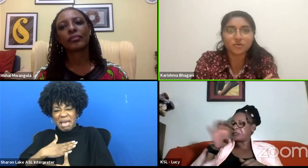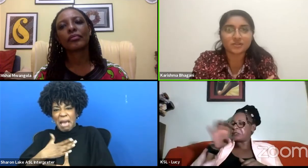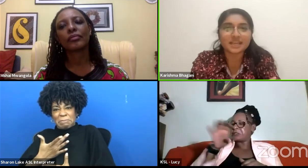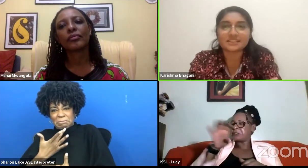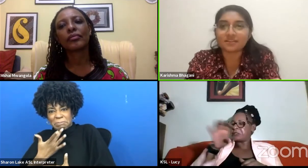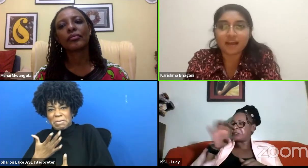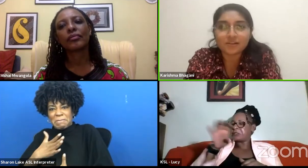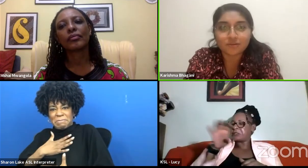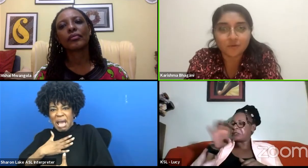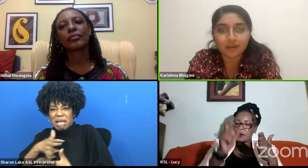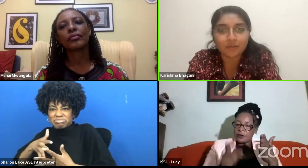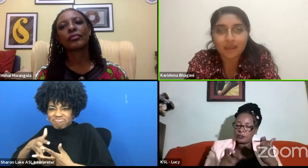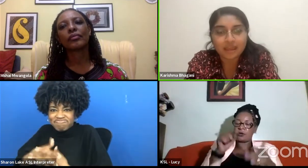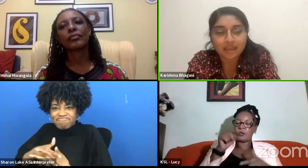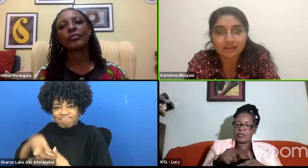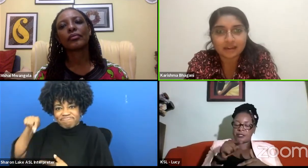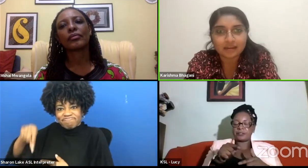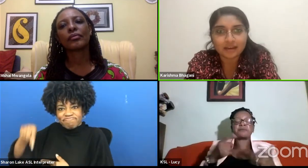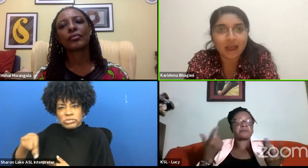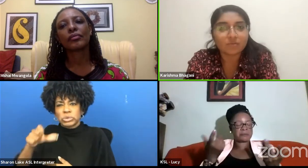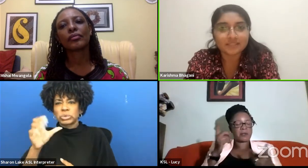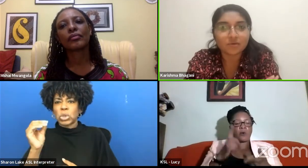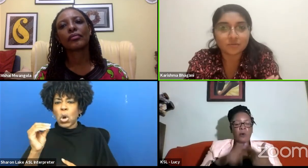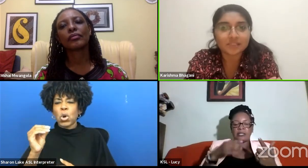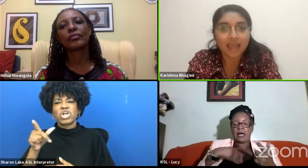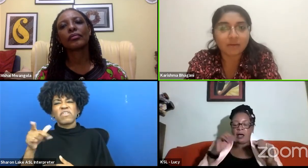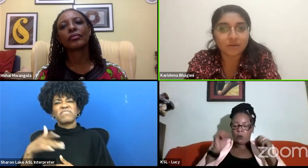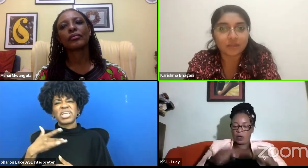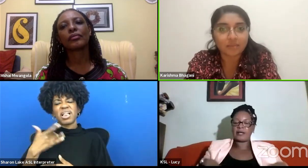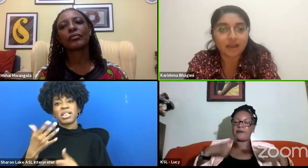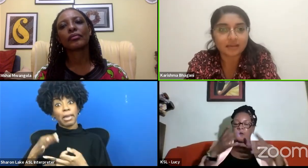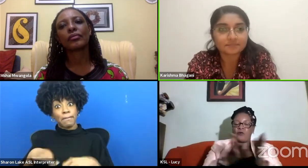What would you say is the value of going away and what was it like when you came back?